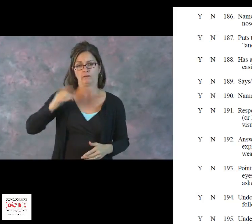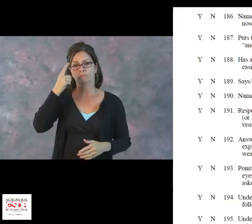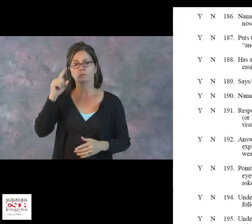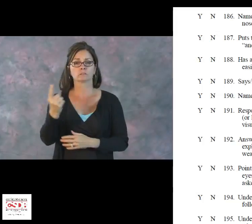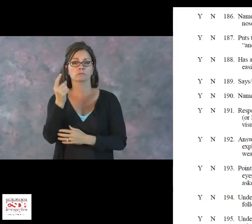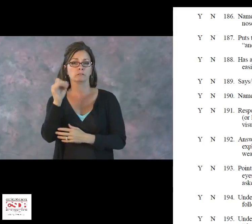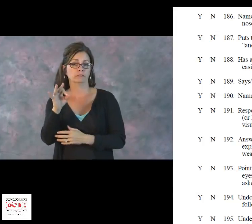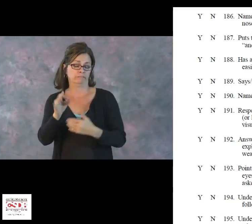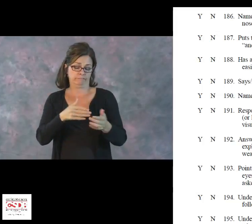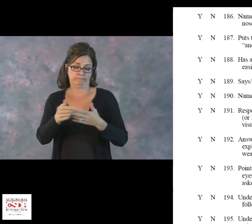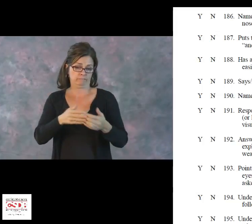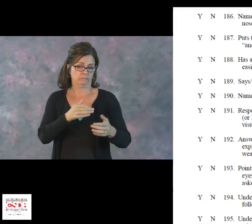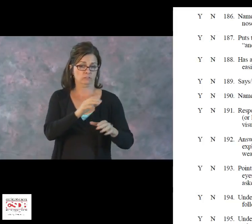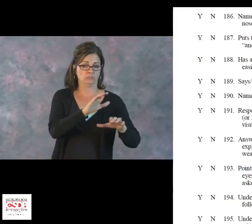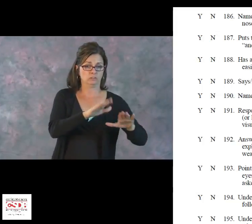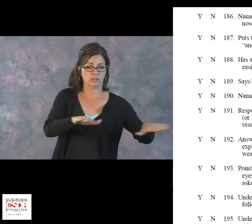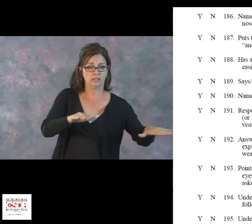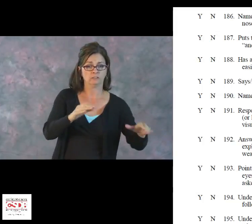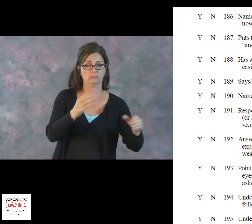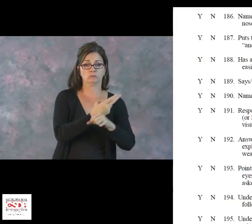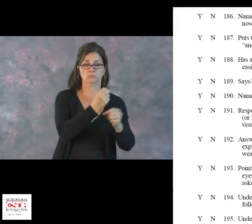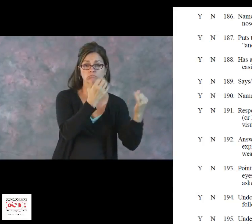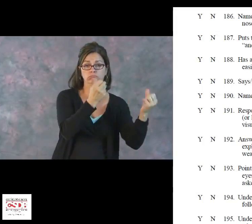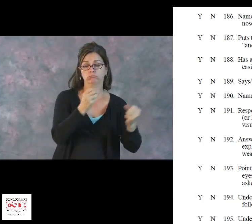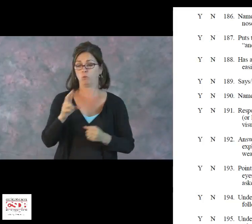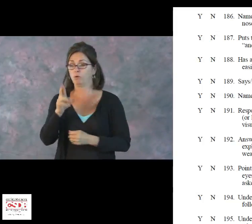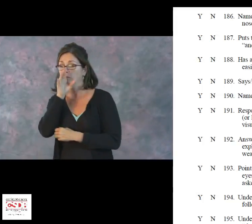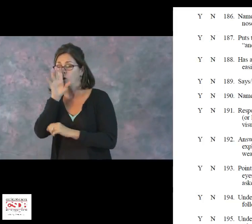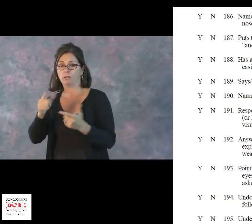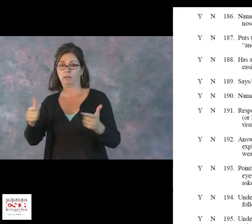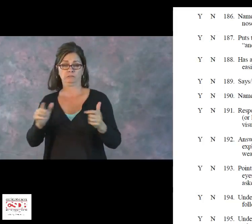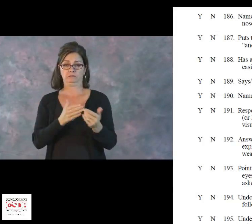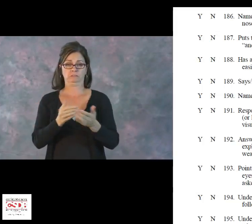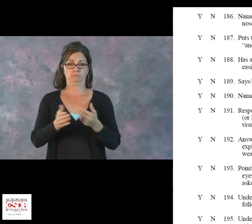in sign language or spoken language.